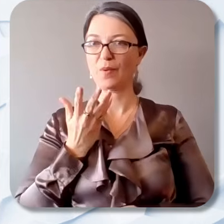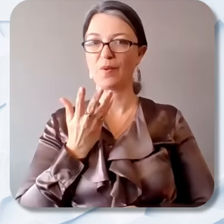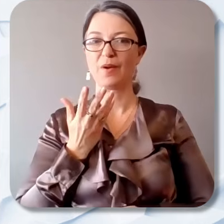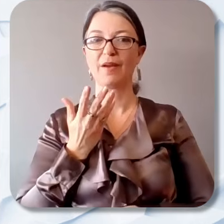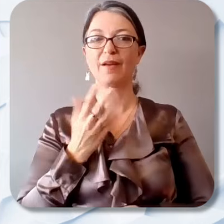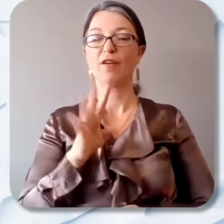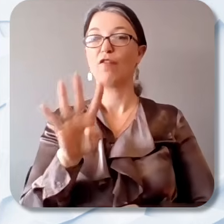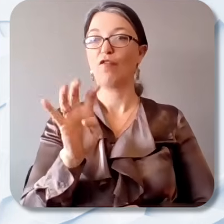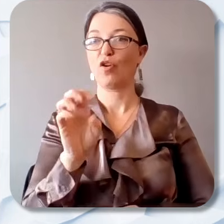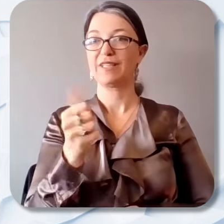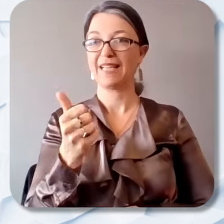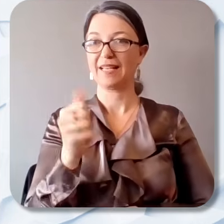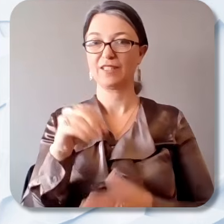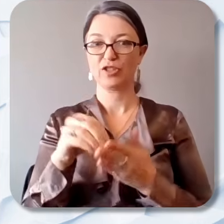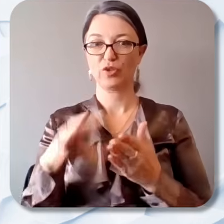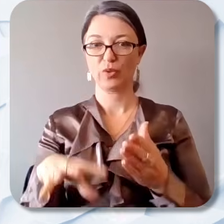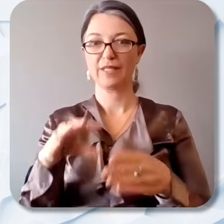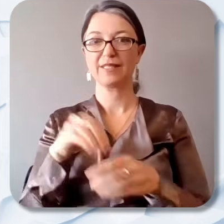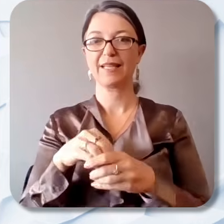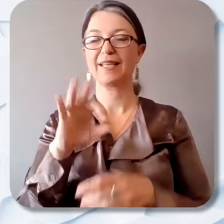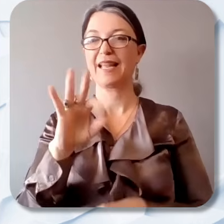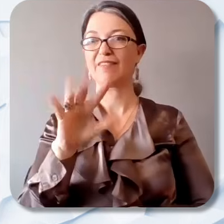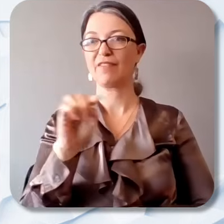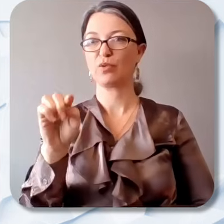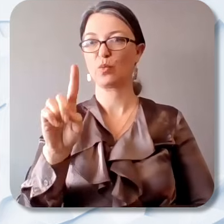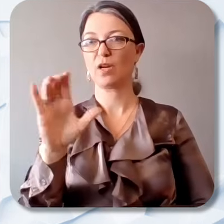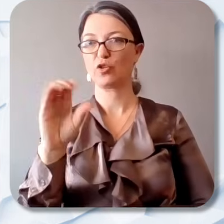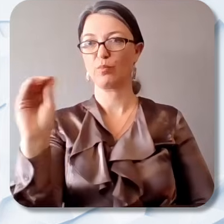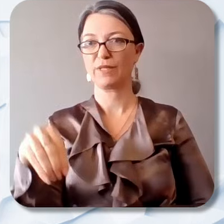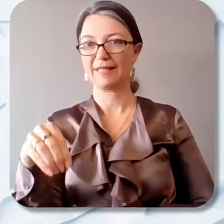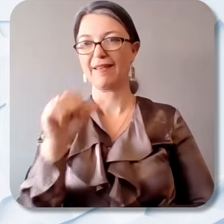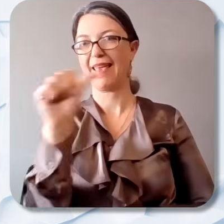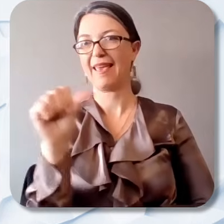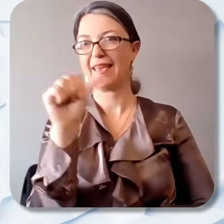410 students in the 95 to 100% range.